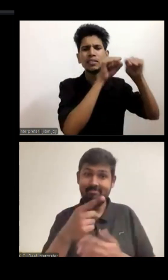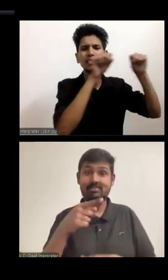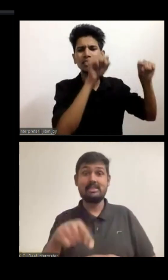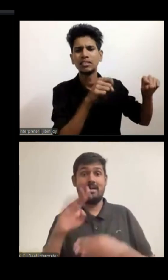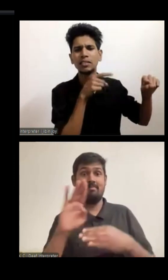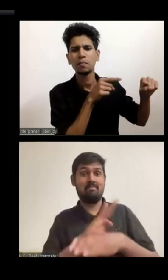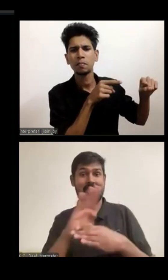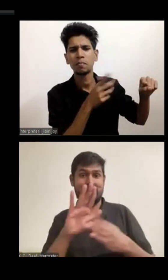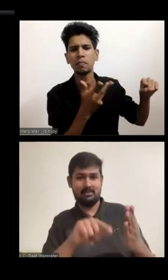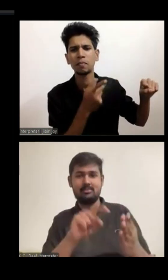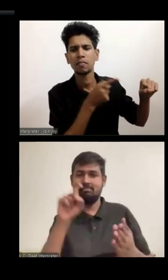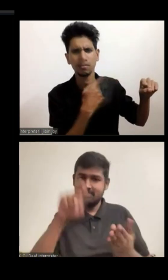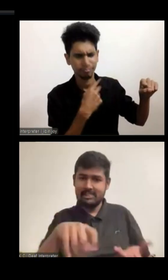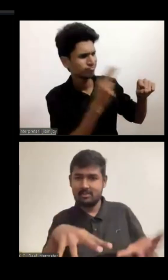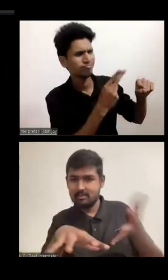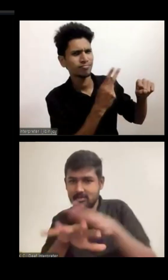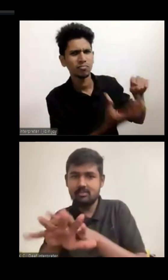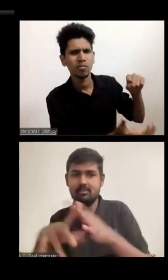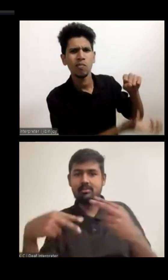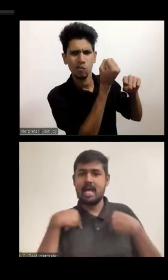early detected and support can be provided for access.